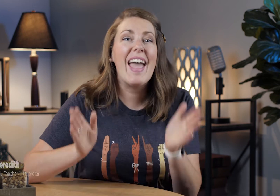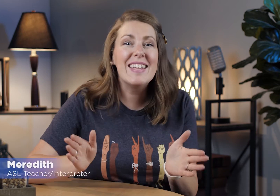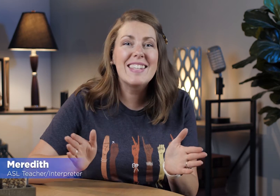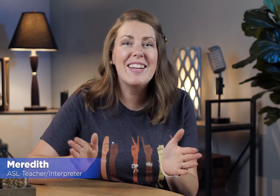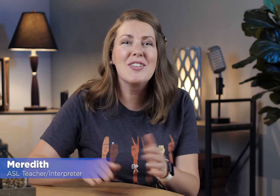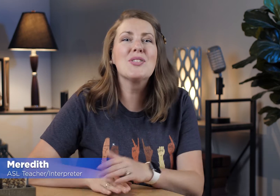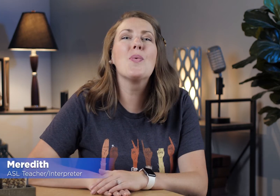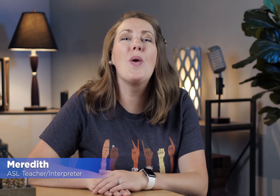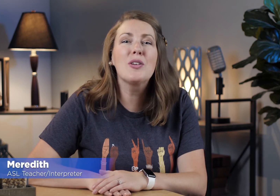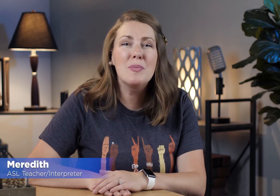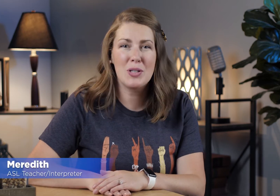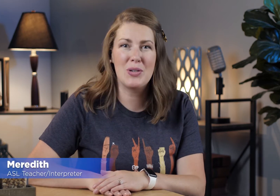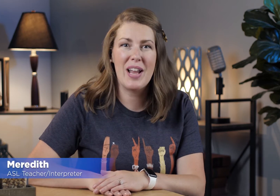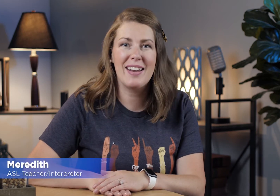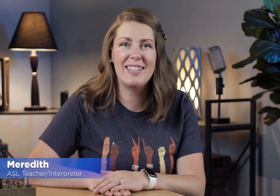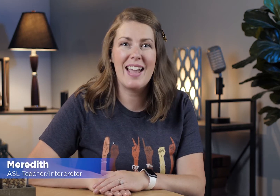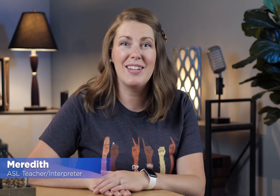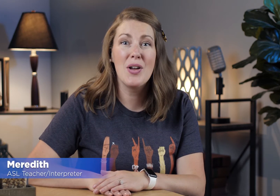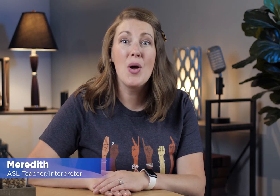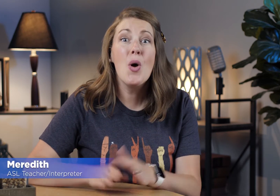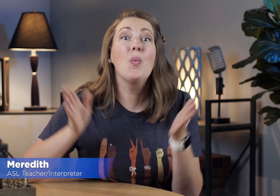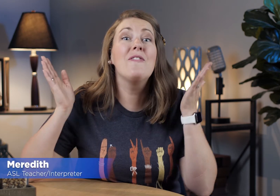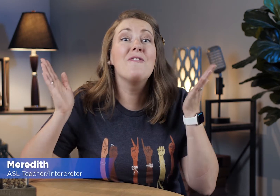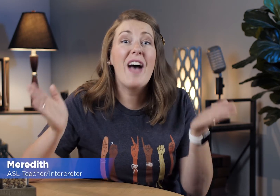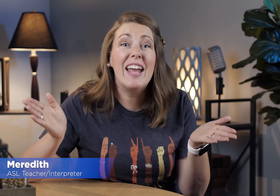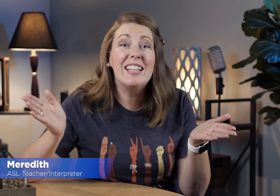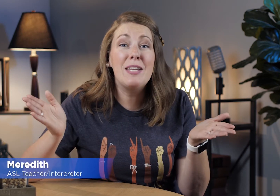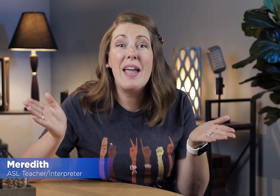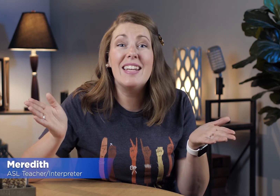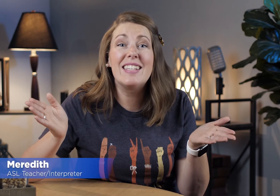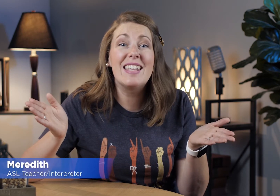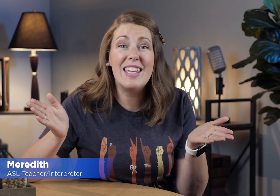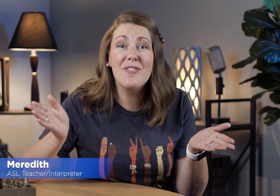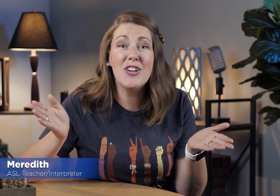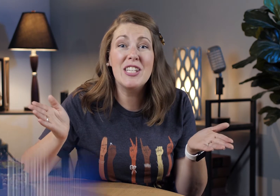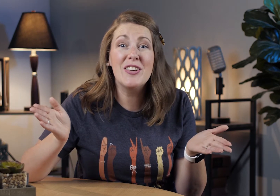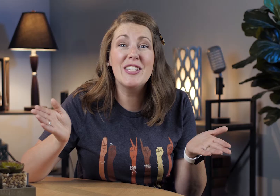Hey signers, welcome to Learn How to Sign. We finally made it to the end of our series